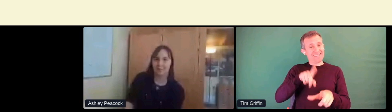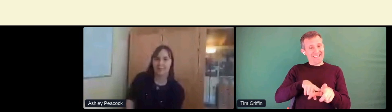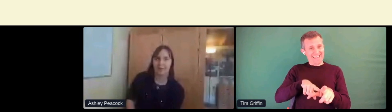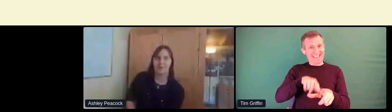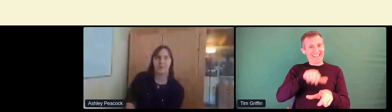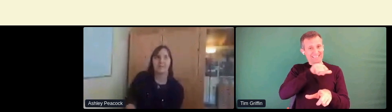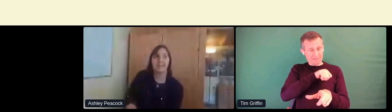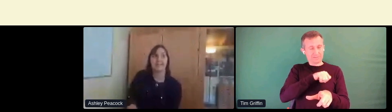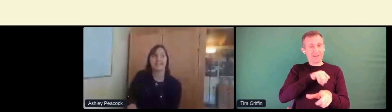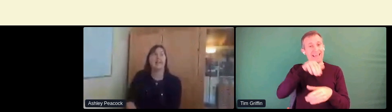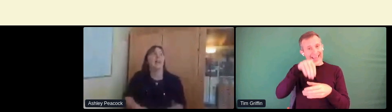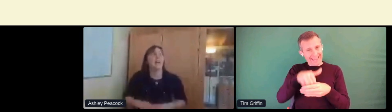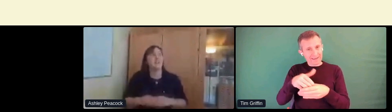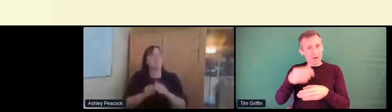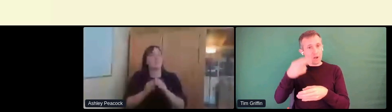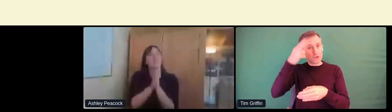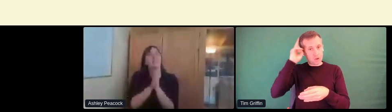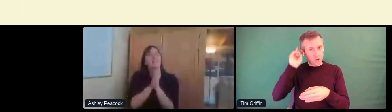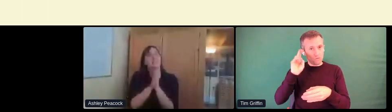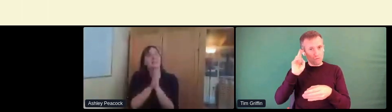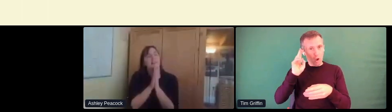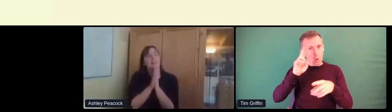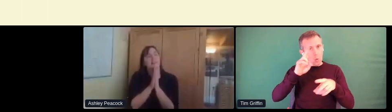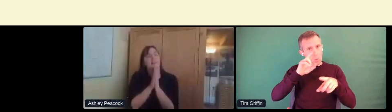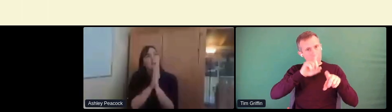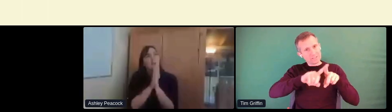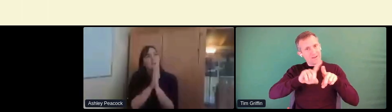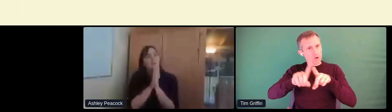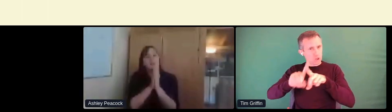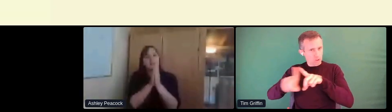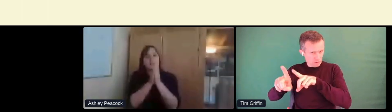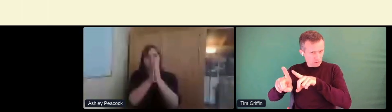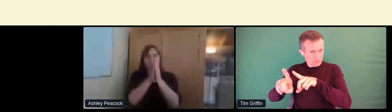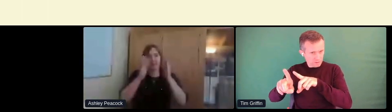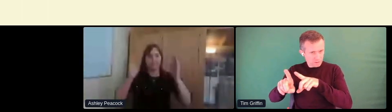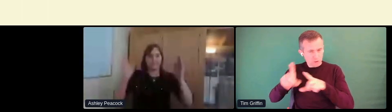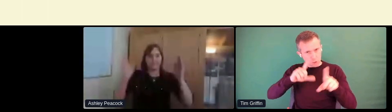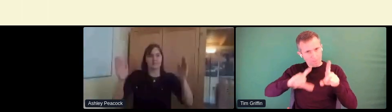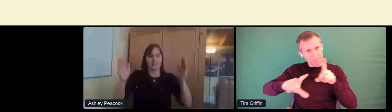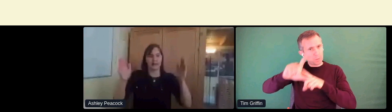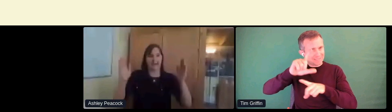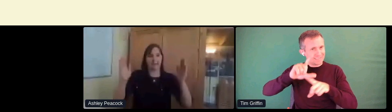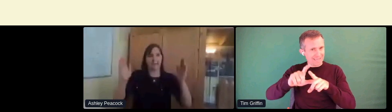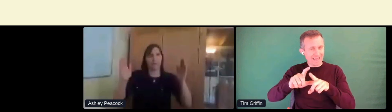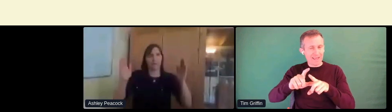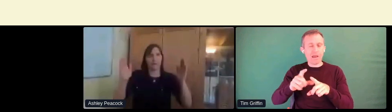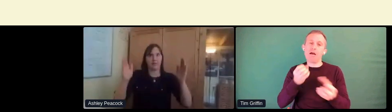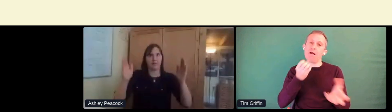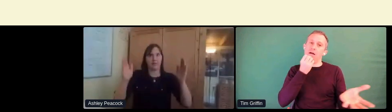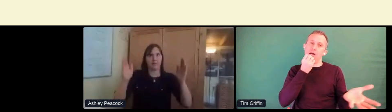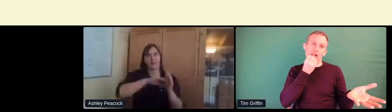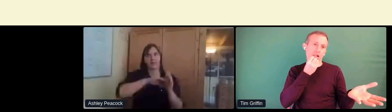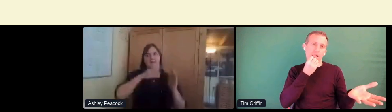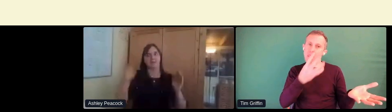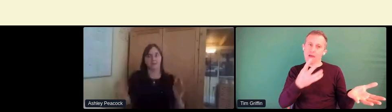about 20 years. It's given me a really nice perspective of seeing how things have changed